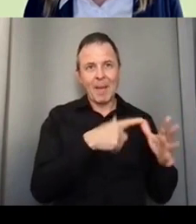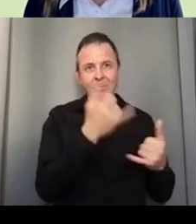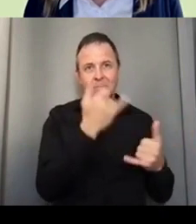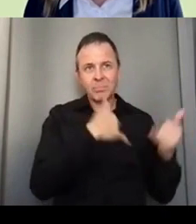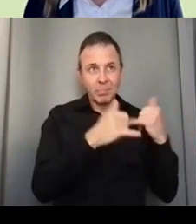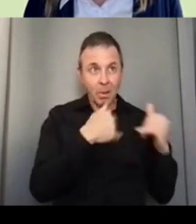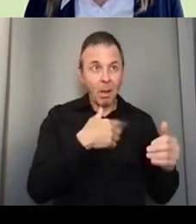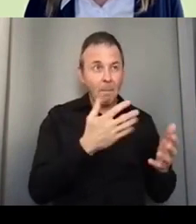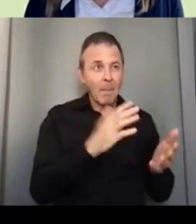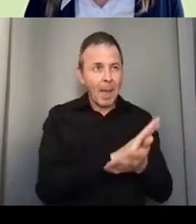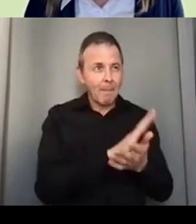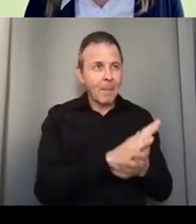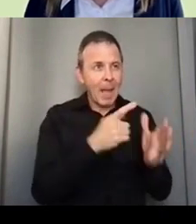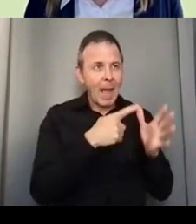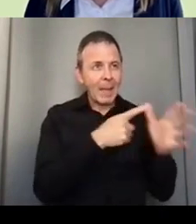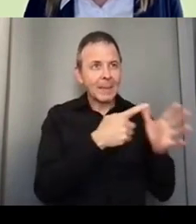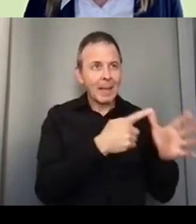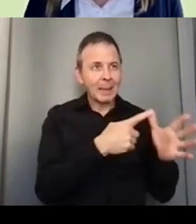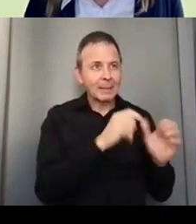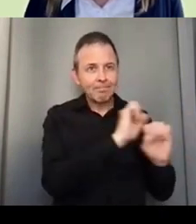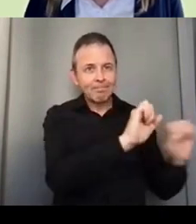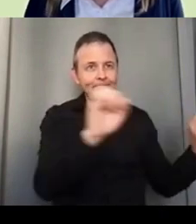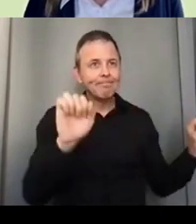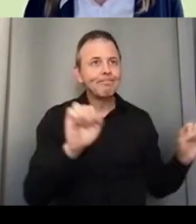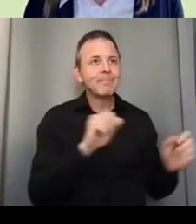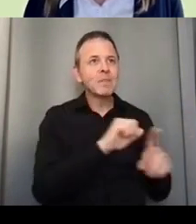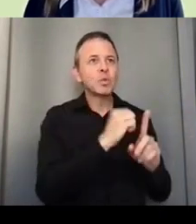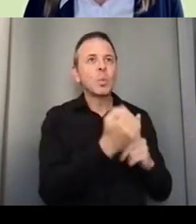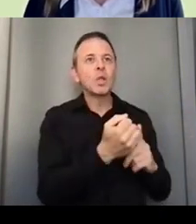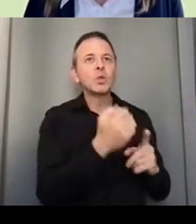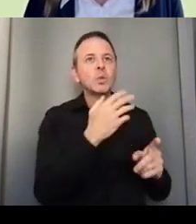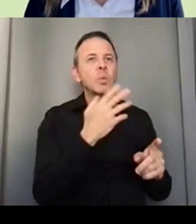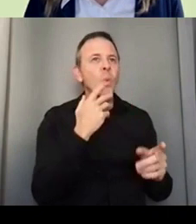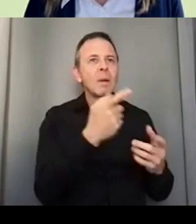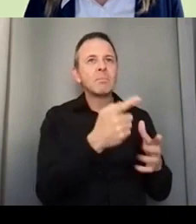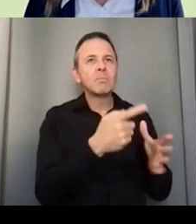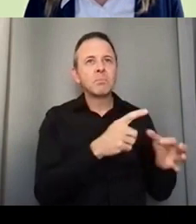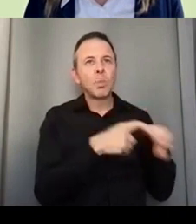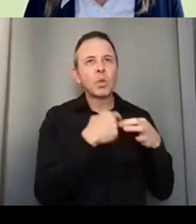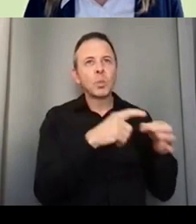unpack people's individual situations in this space family advocacy is aware that